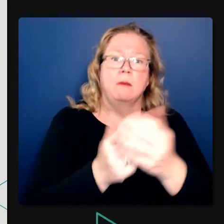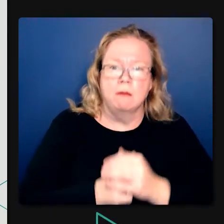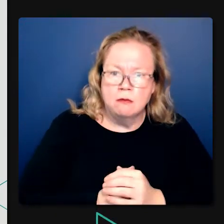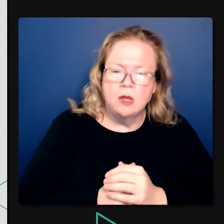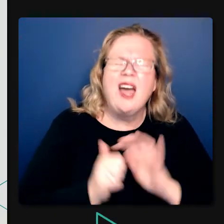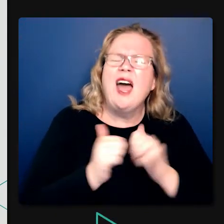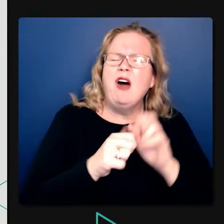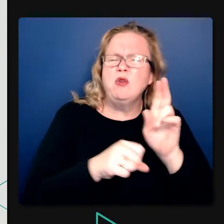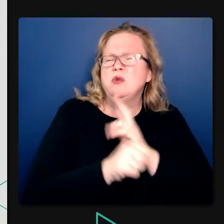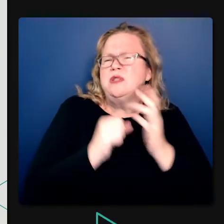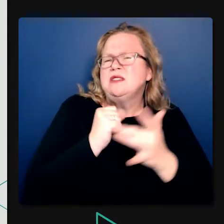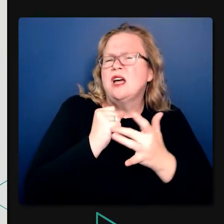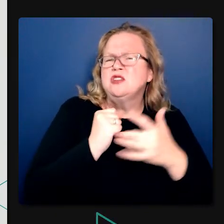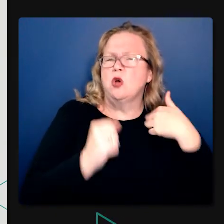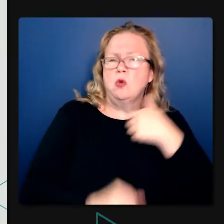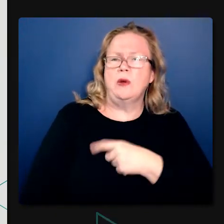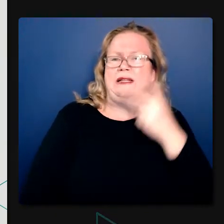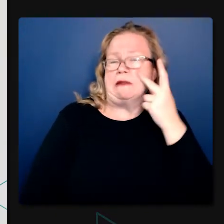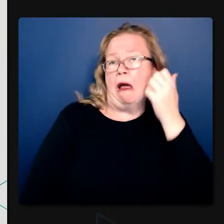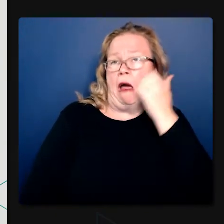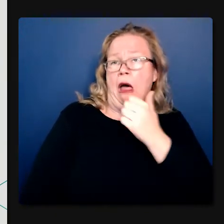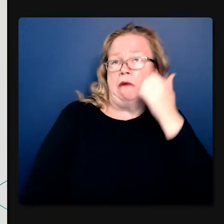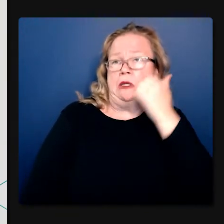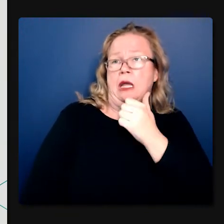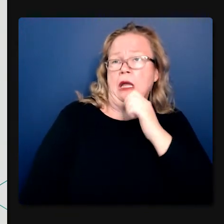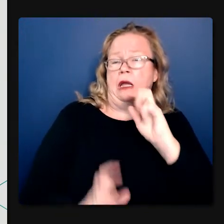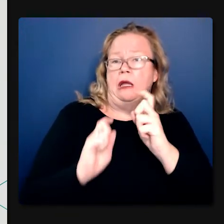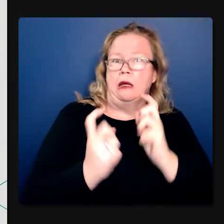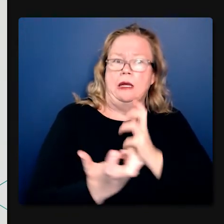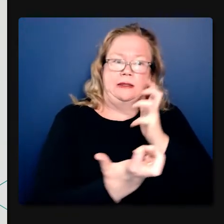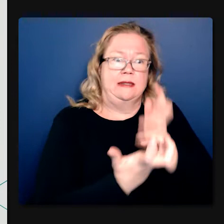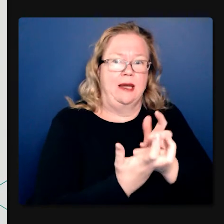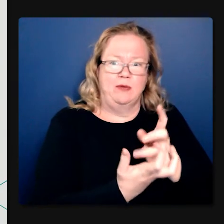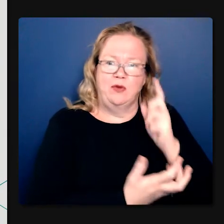How do we use technology that we see every day? and adapt them to games.